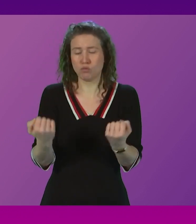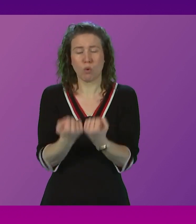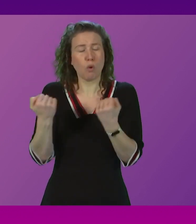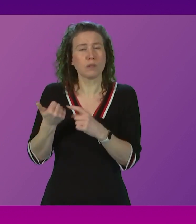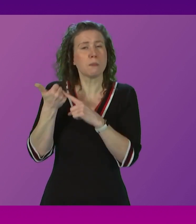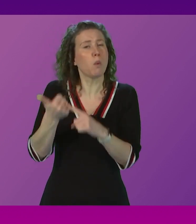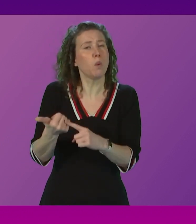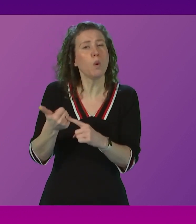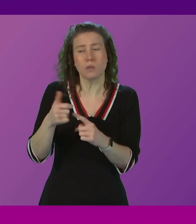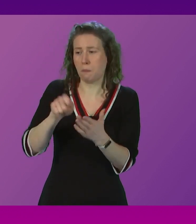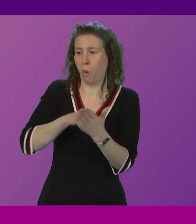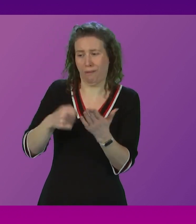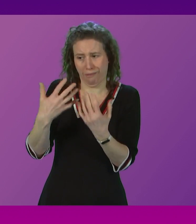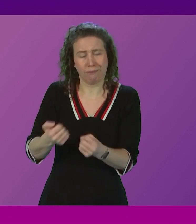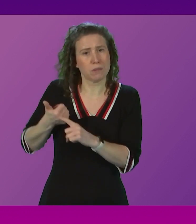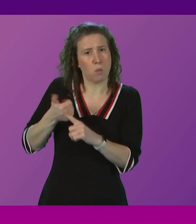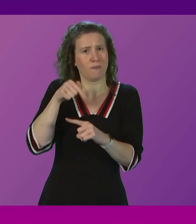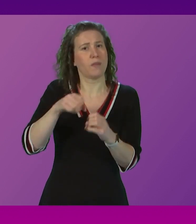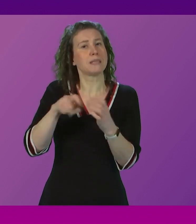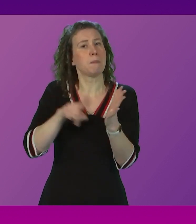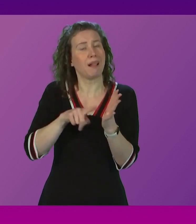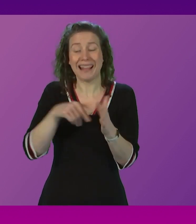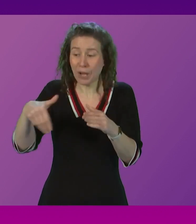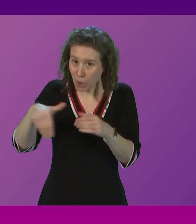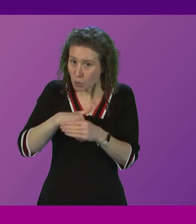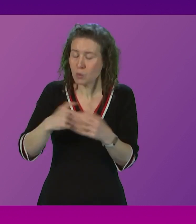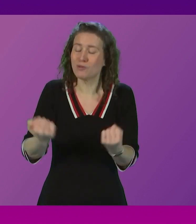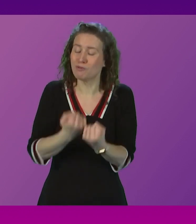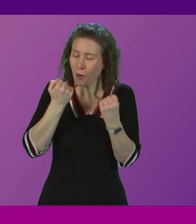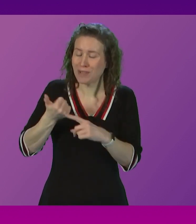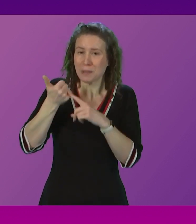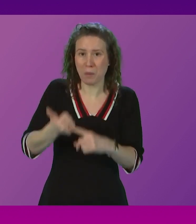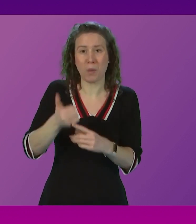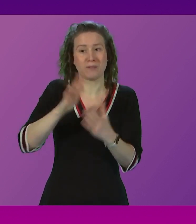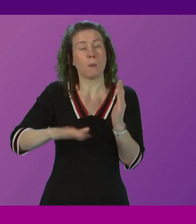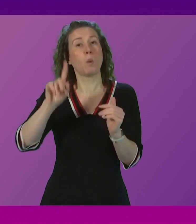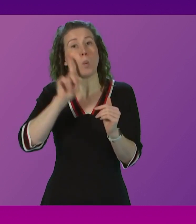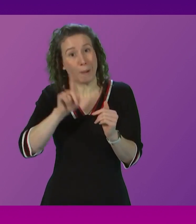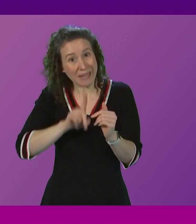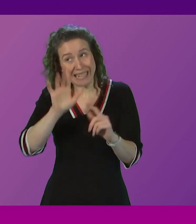for what the bill will do, including very strong support among women across this country.